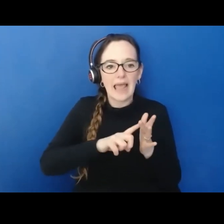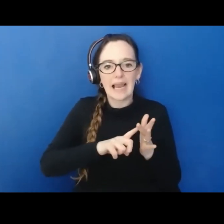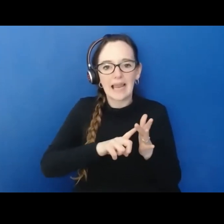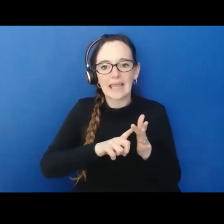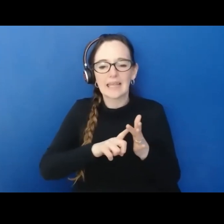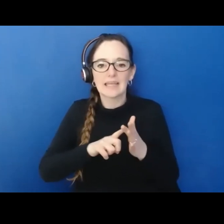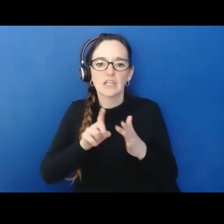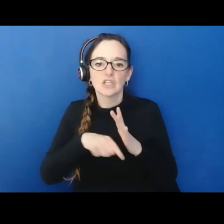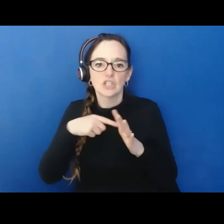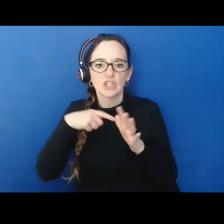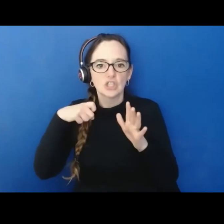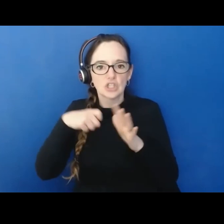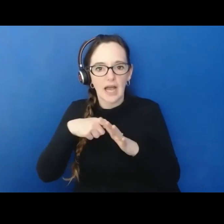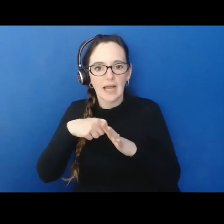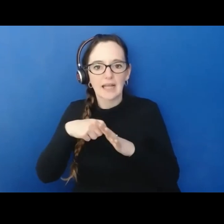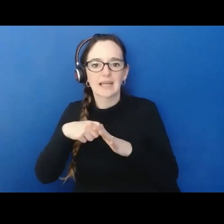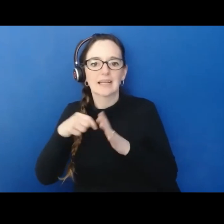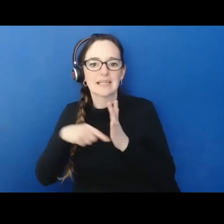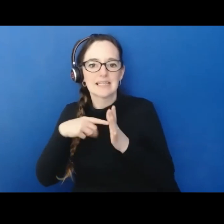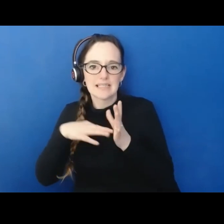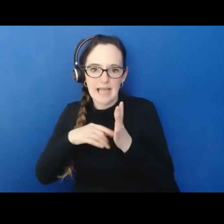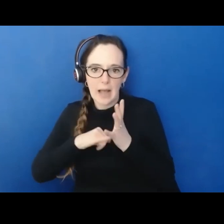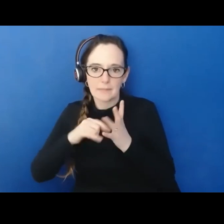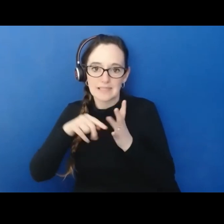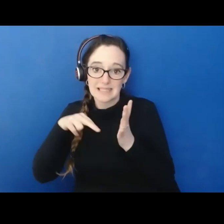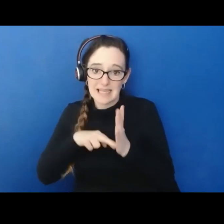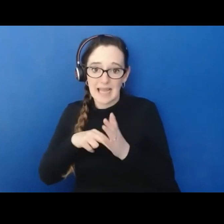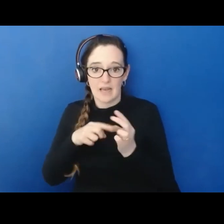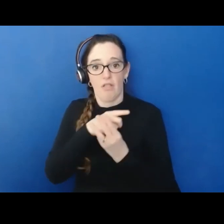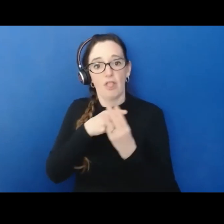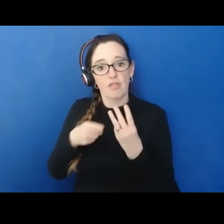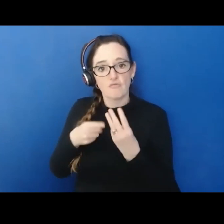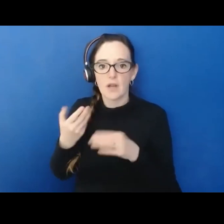Arrowsmith-Brown who all work at UP Projects and have worked really hard behind the scenes